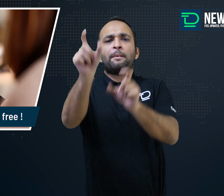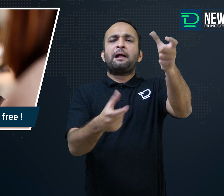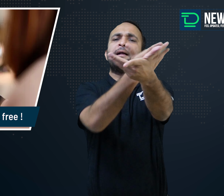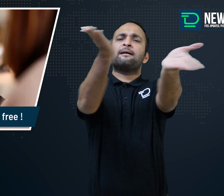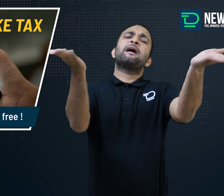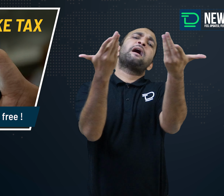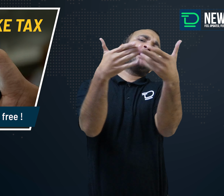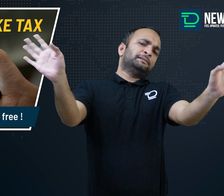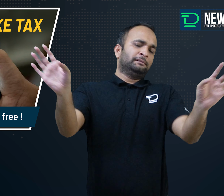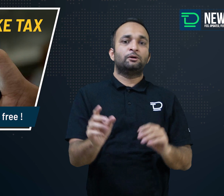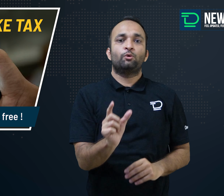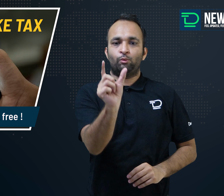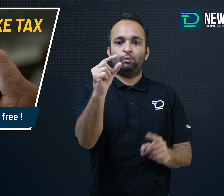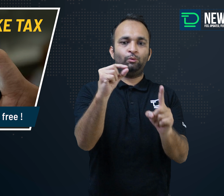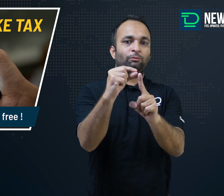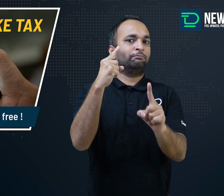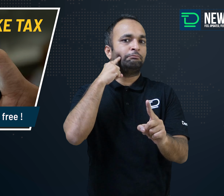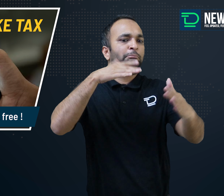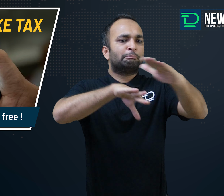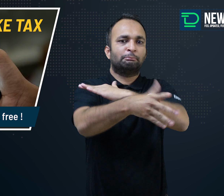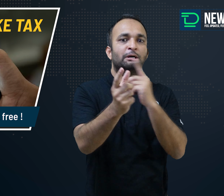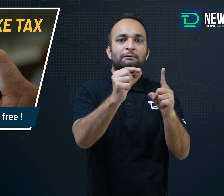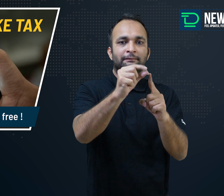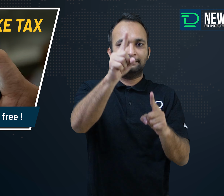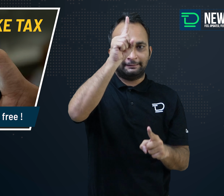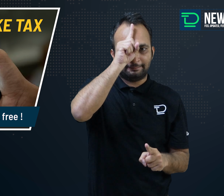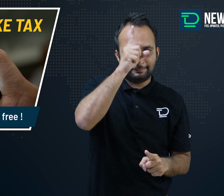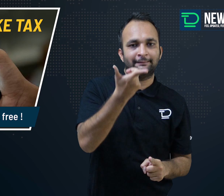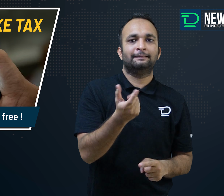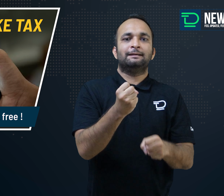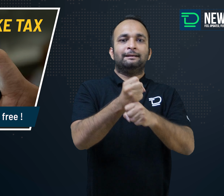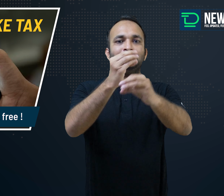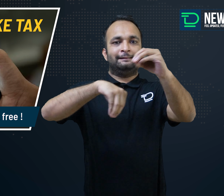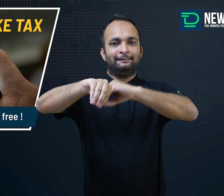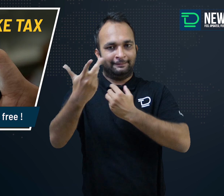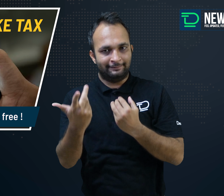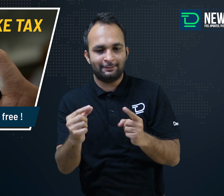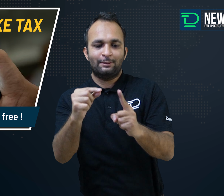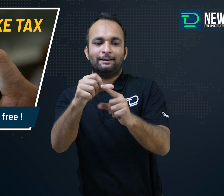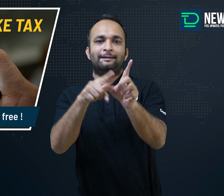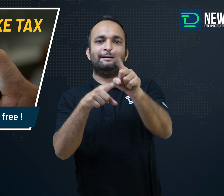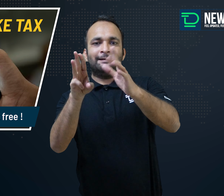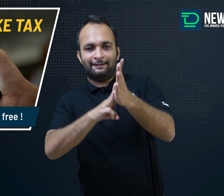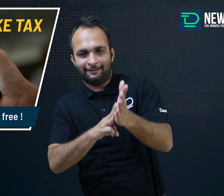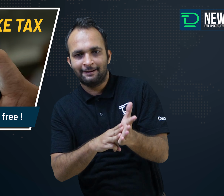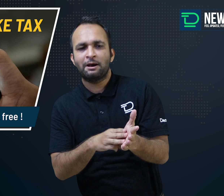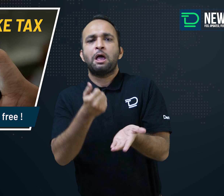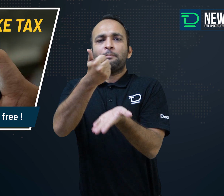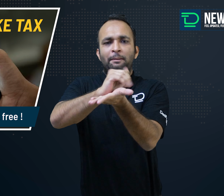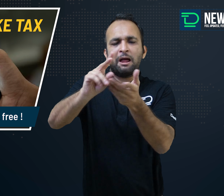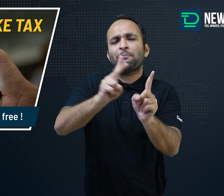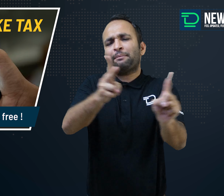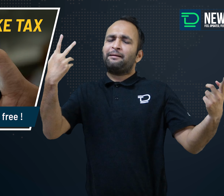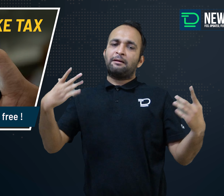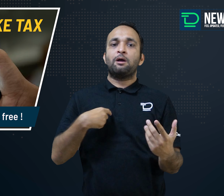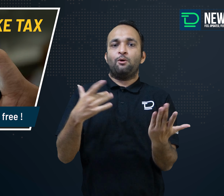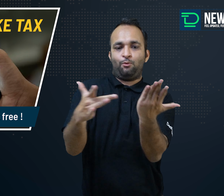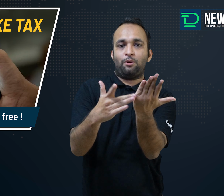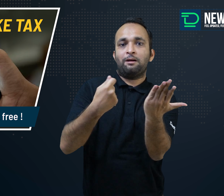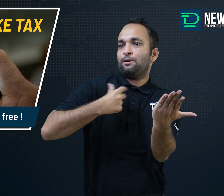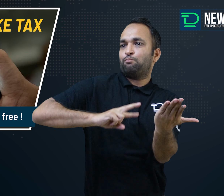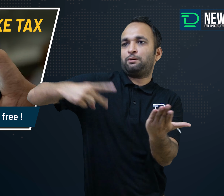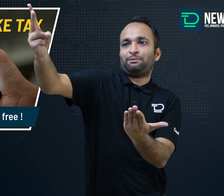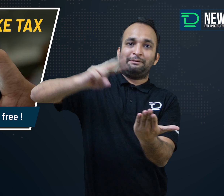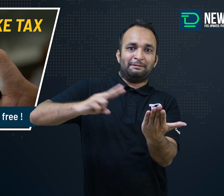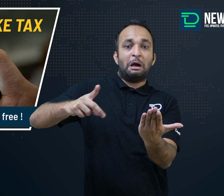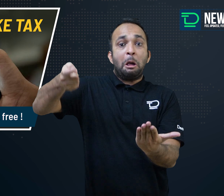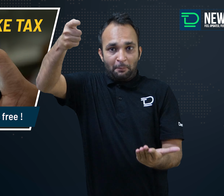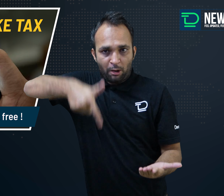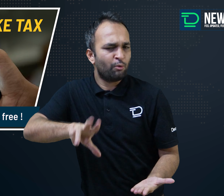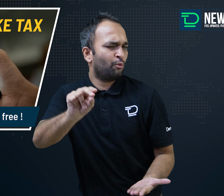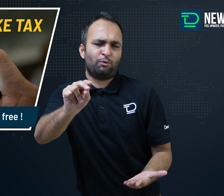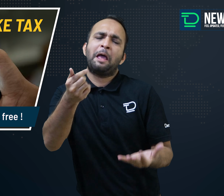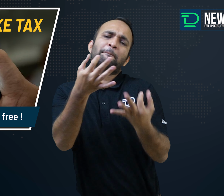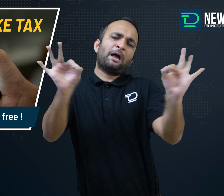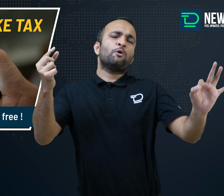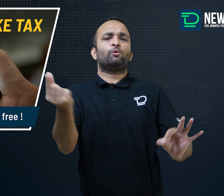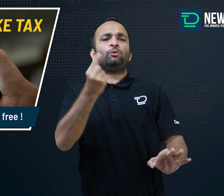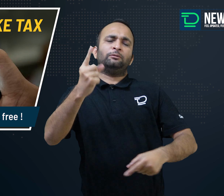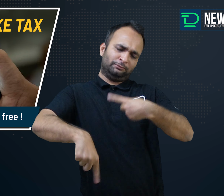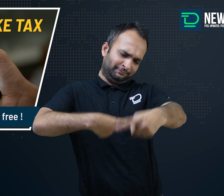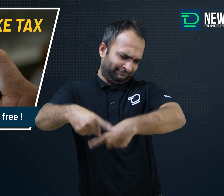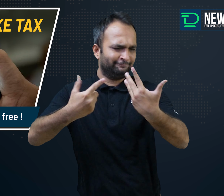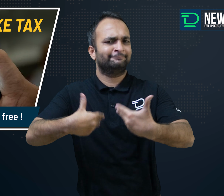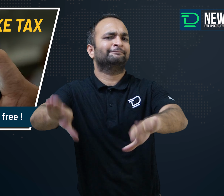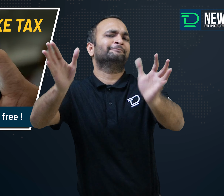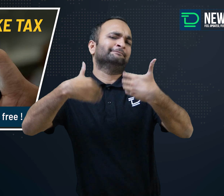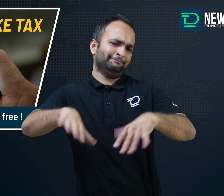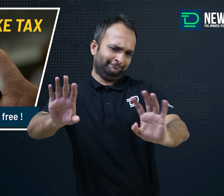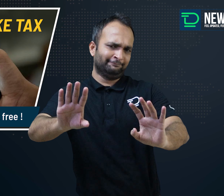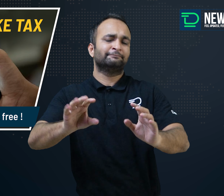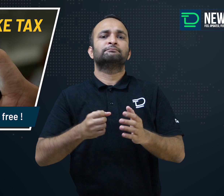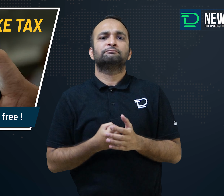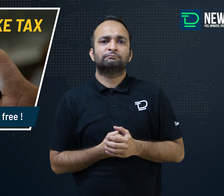So we people can use normal UPI transactions and for free.